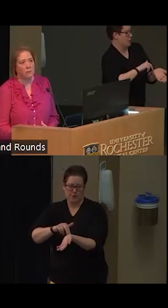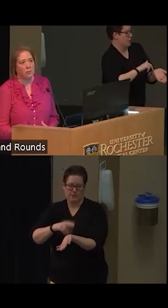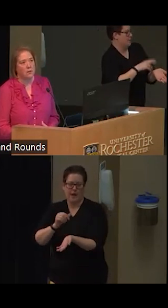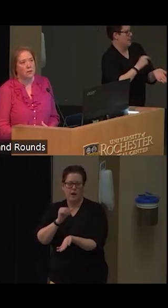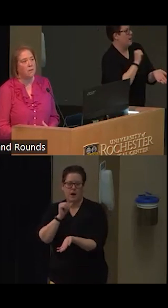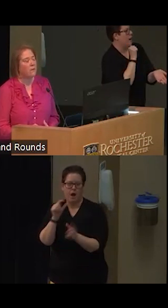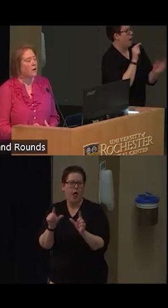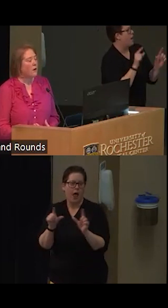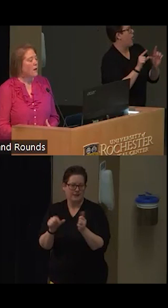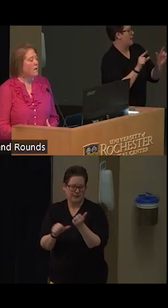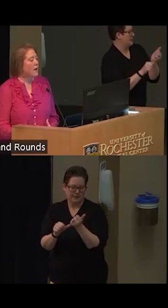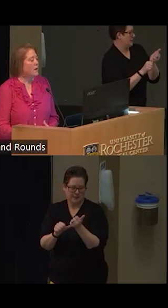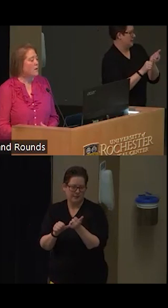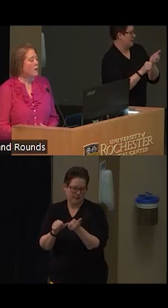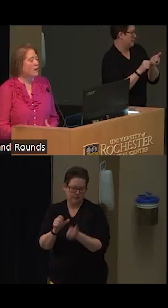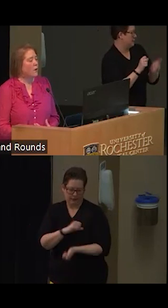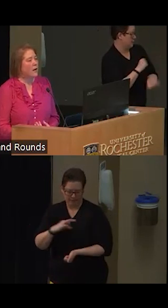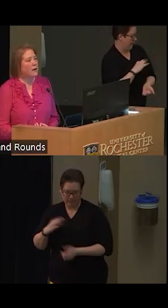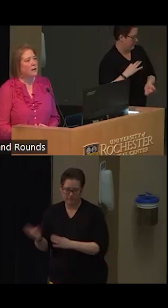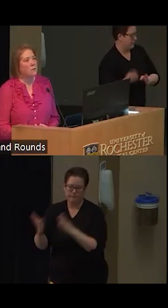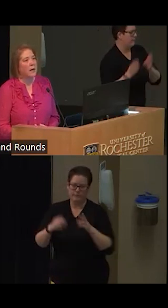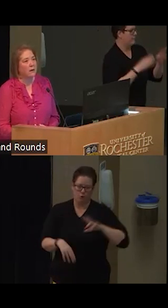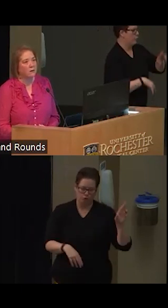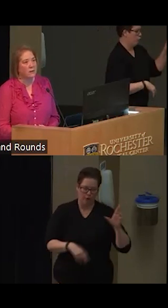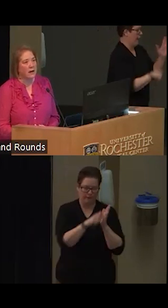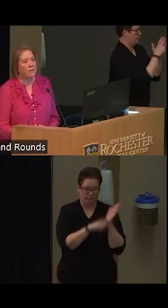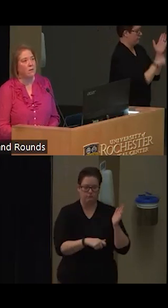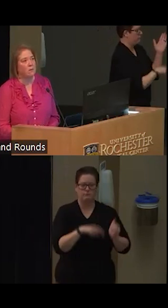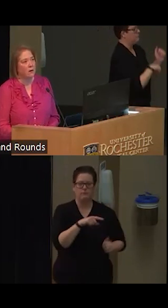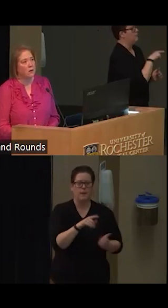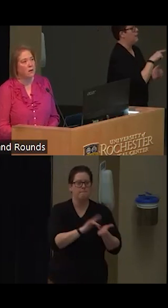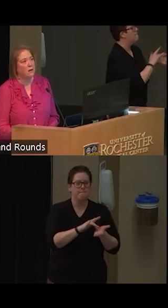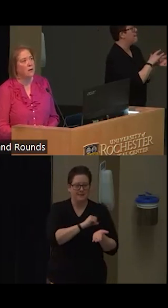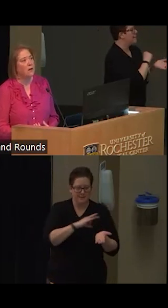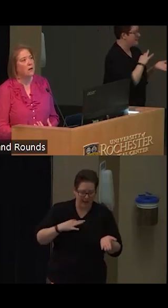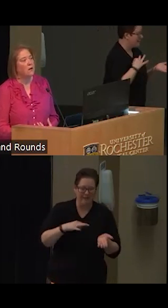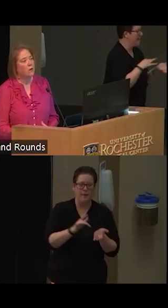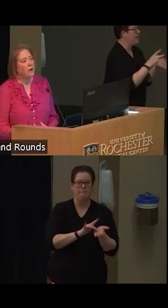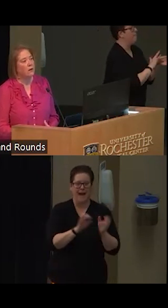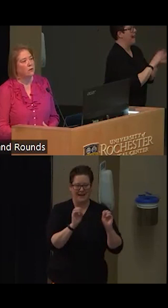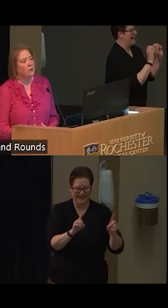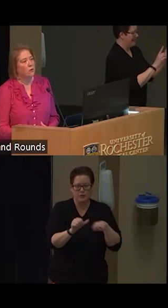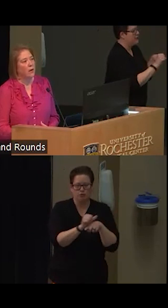assistive personnel and then the one on the right is medical staff in a medical Ed training to do